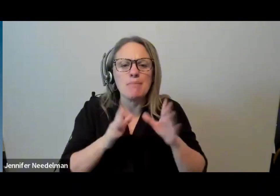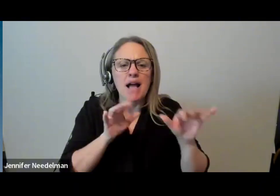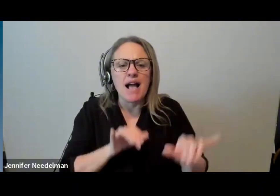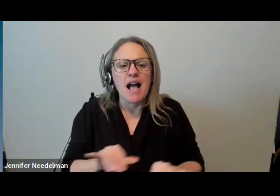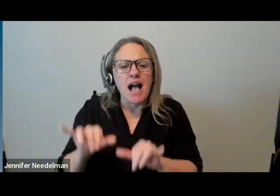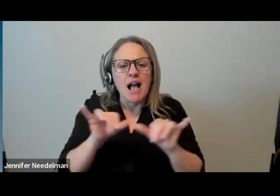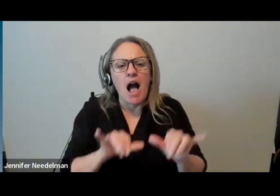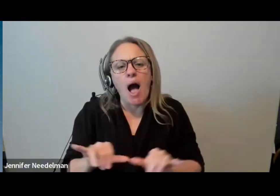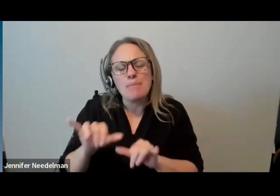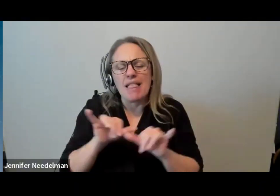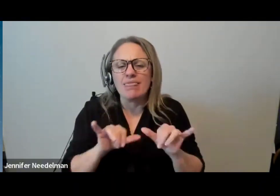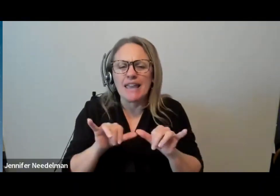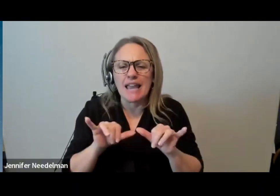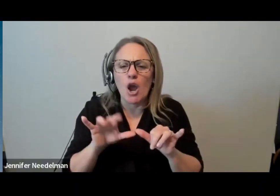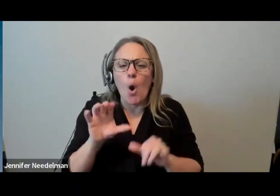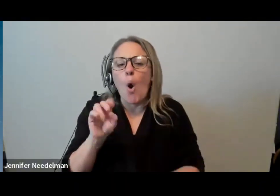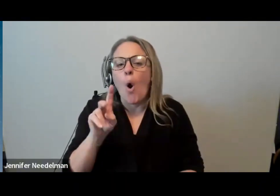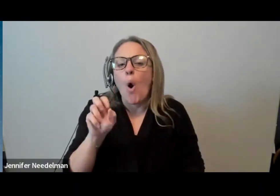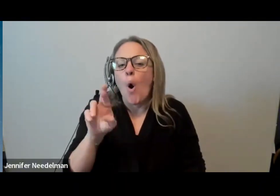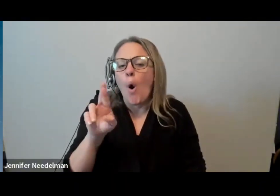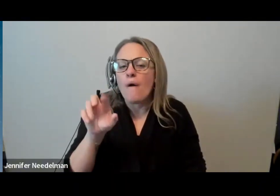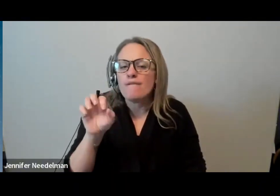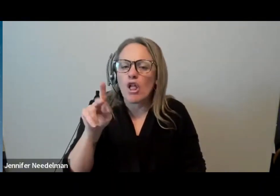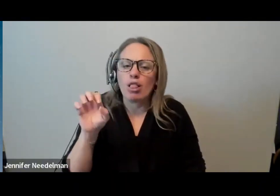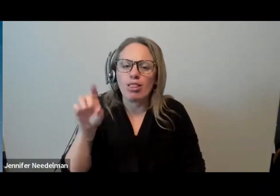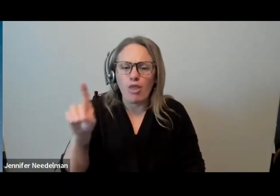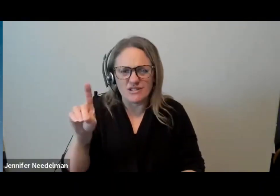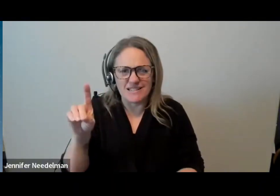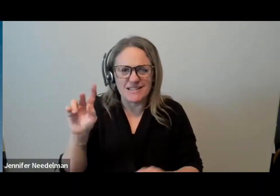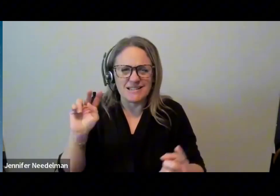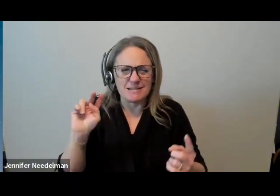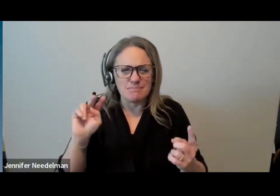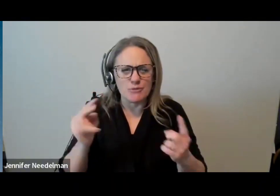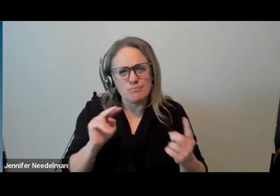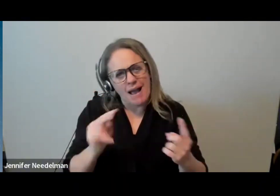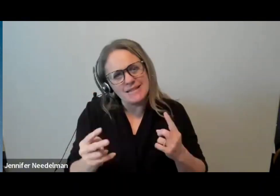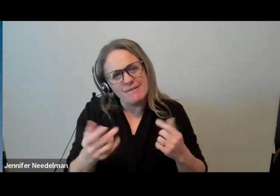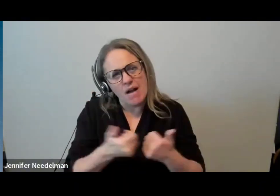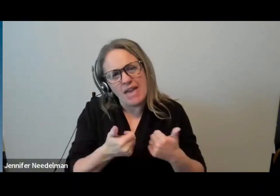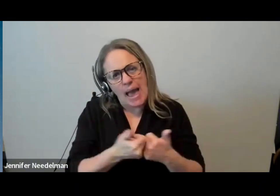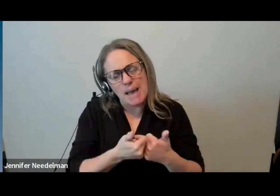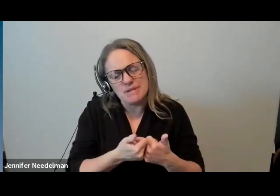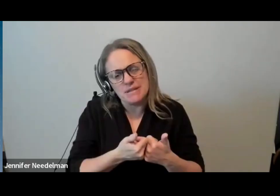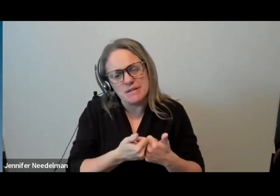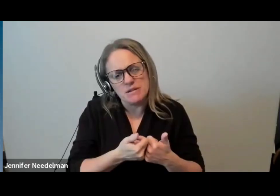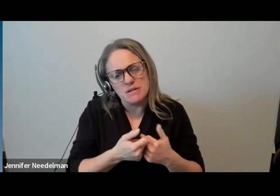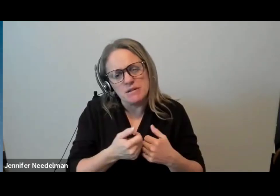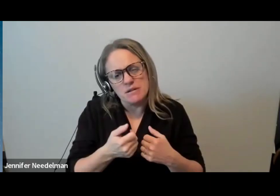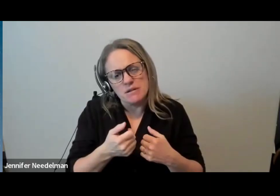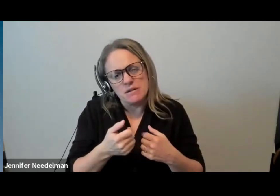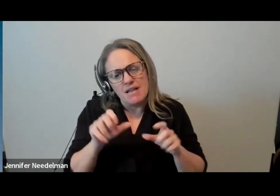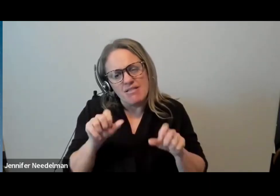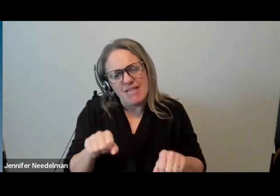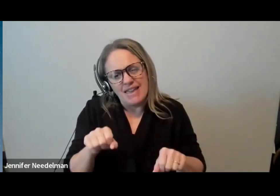of game development that indie game devs should remember to ensure they reach as much